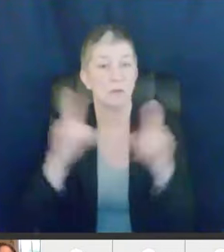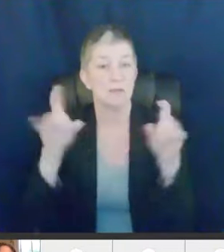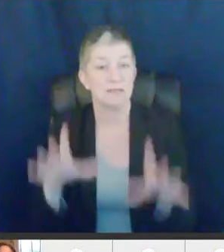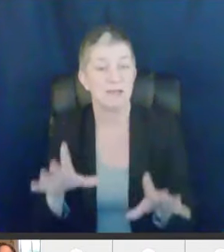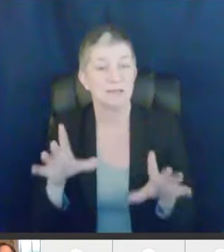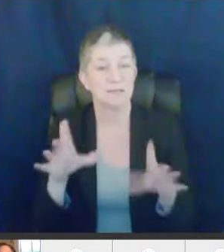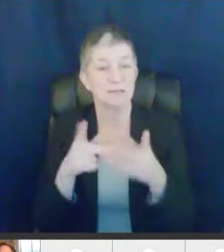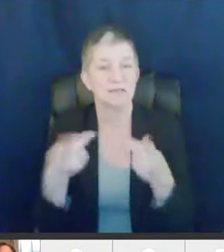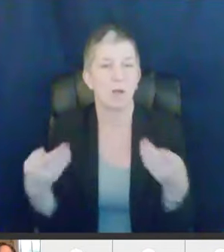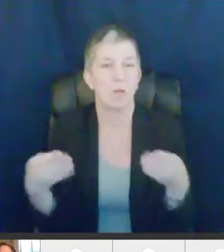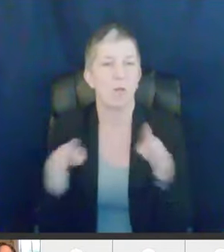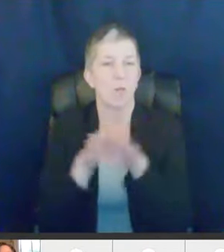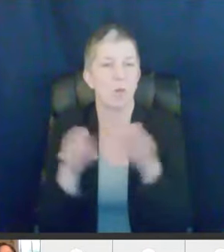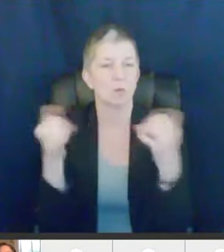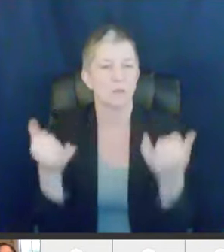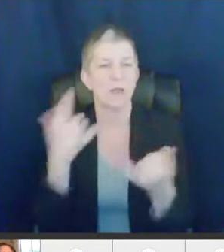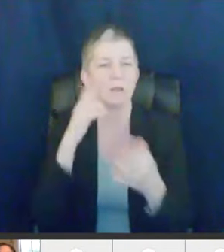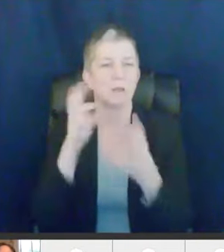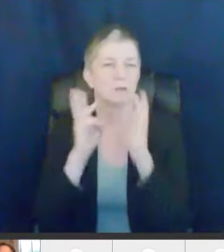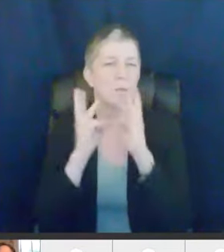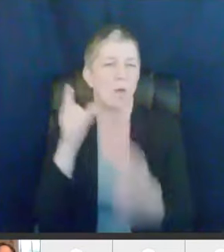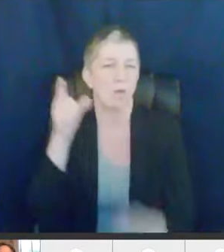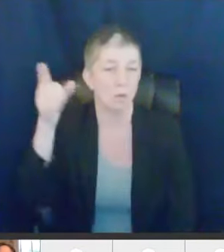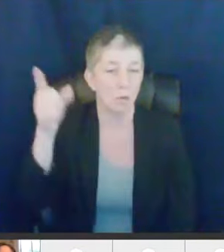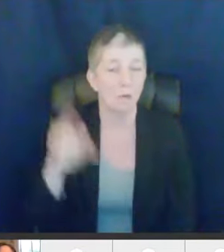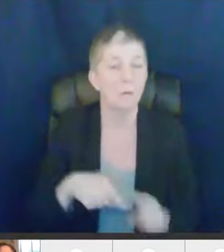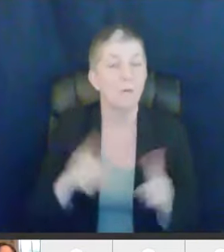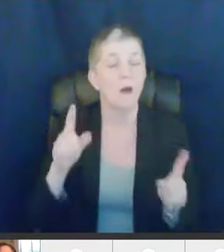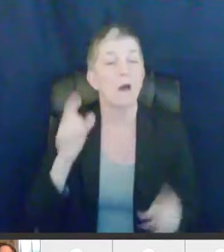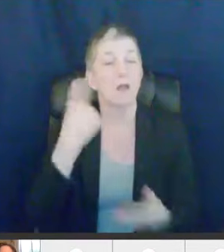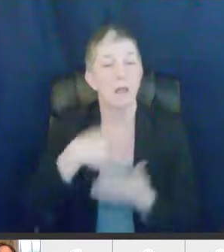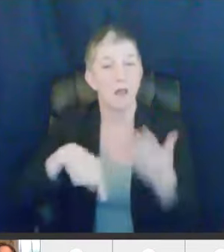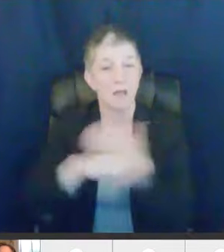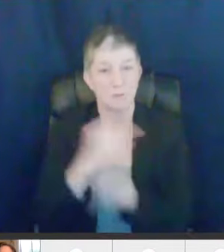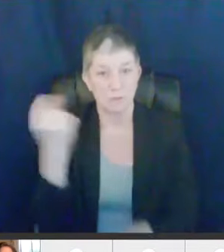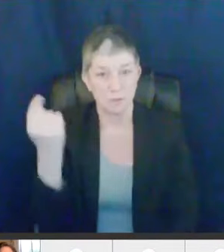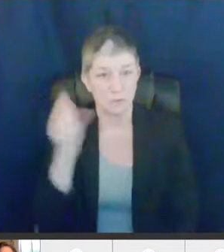because of the weather but they will be open next Tuesday weather permitting and